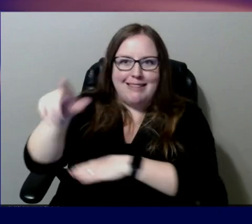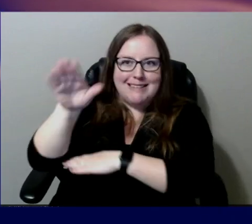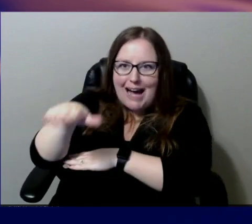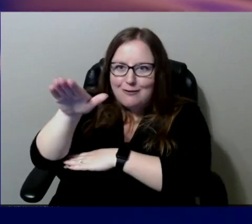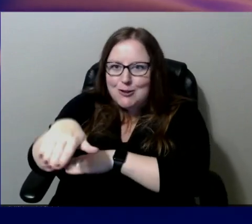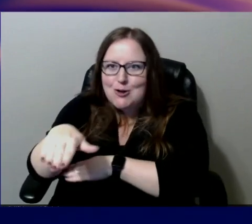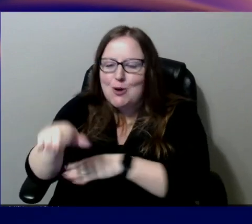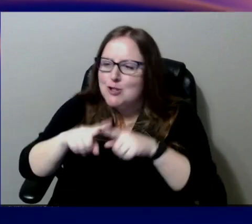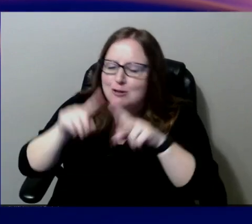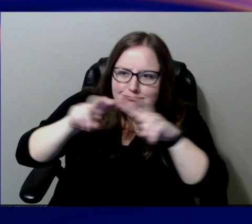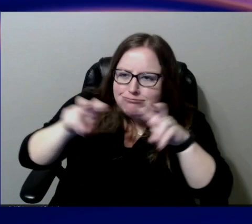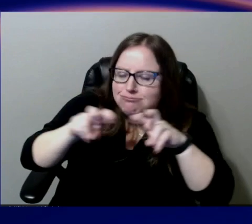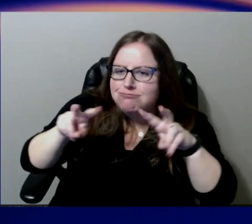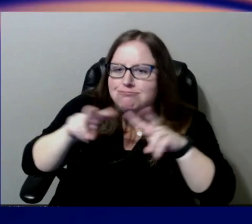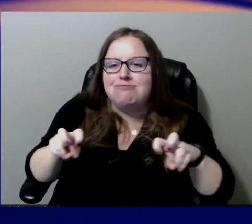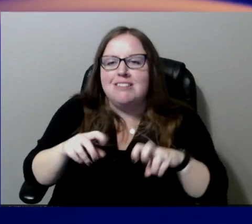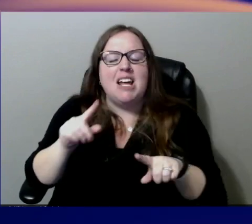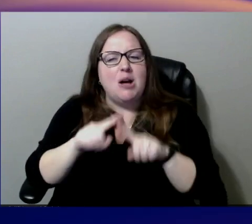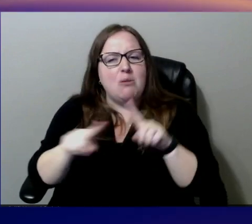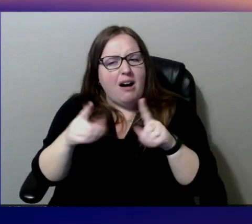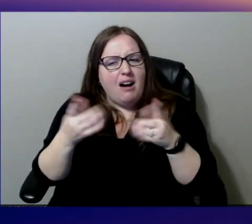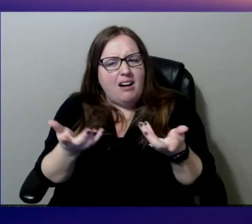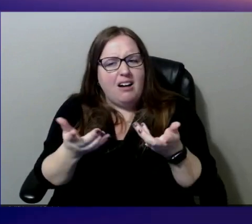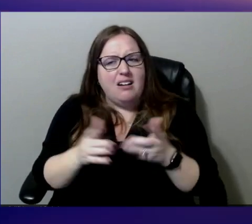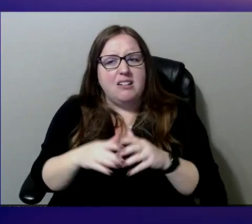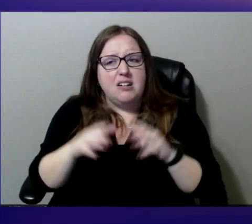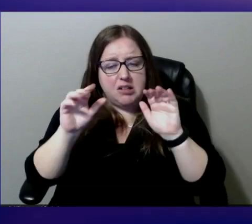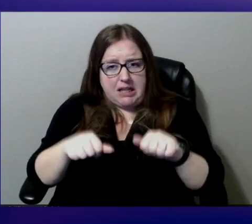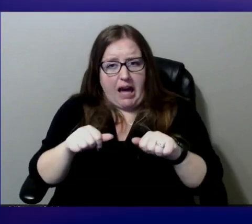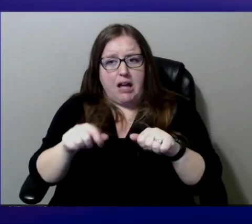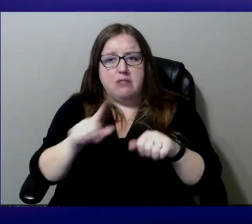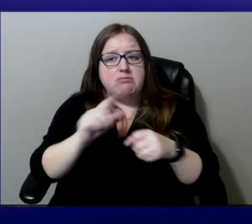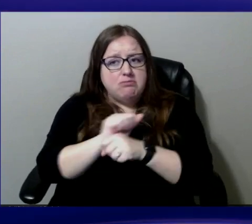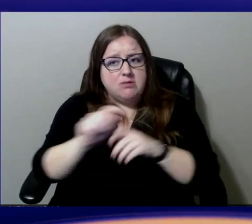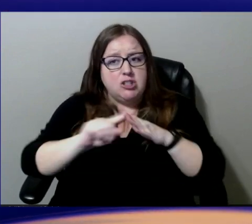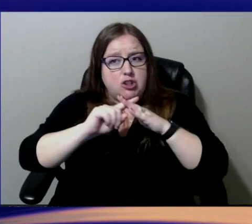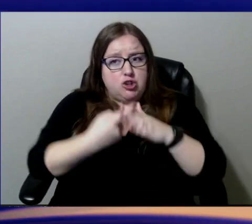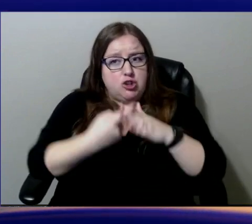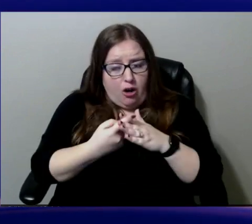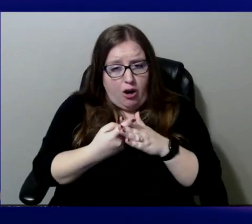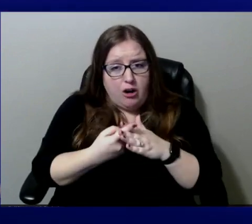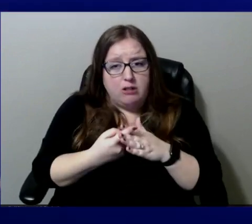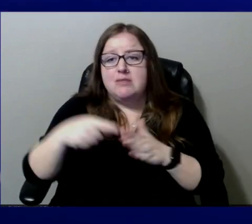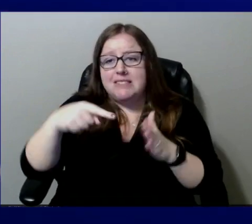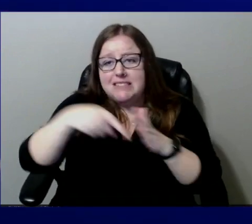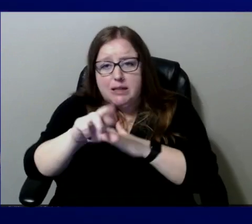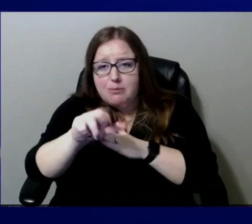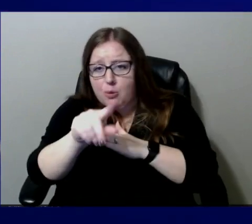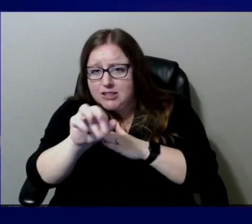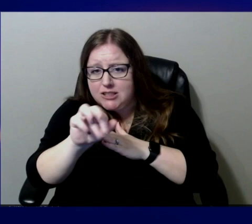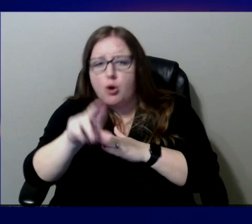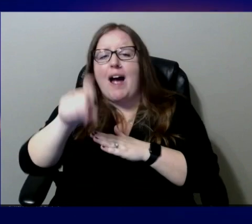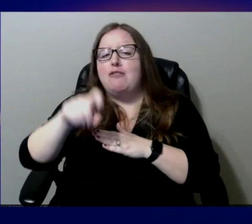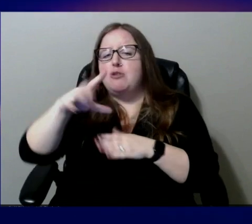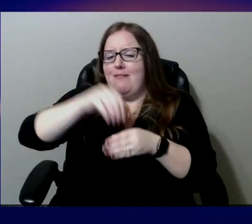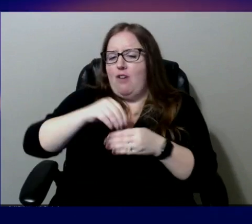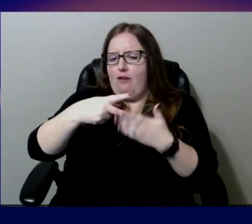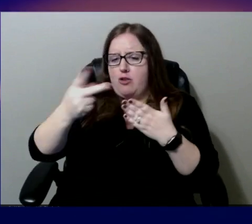But can people actually get started with DeepRacer at the Summit, or do you need to already be in the program? [Joe] Yeah, that's a great question. There's a number of ways